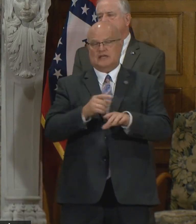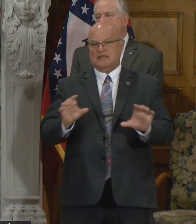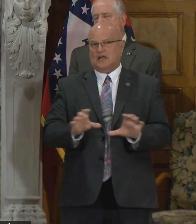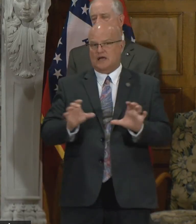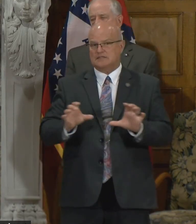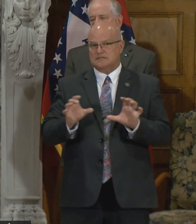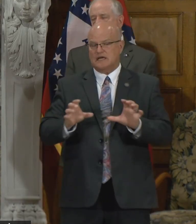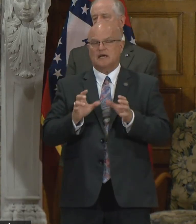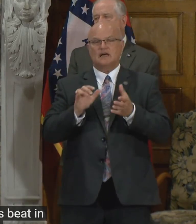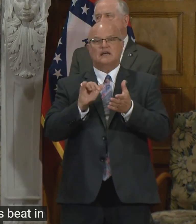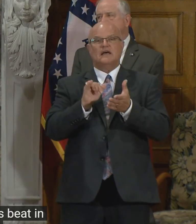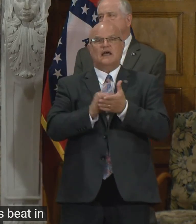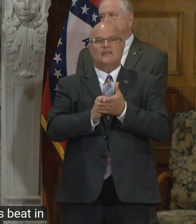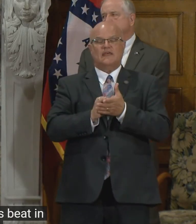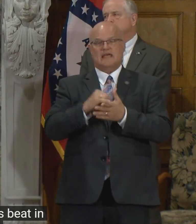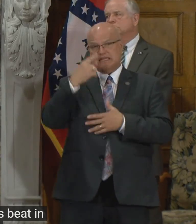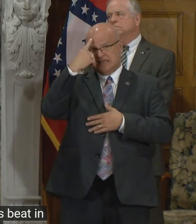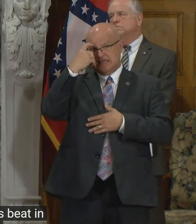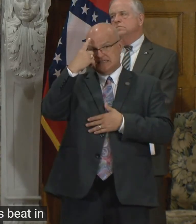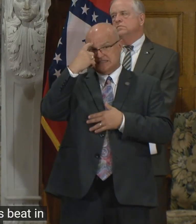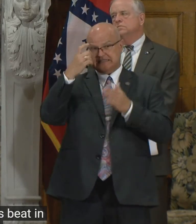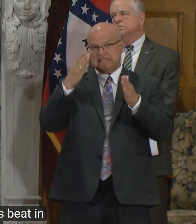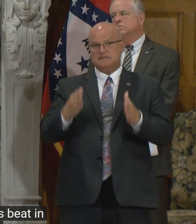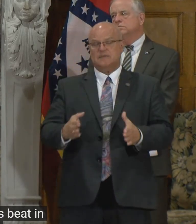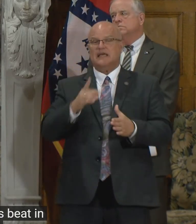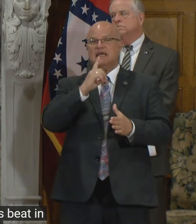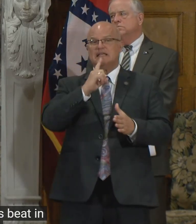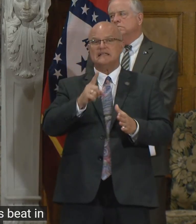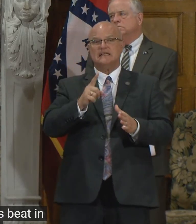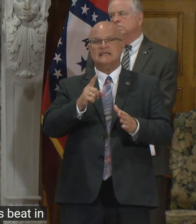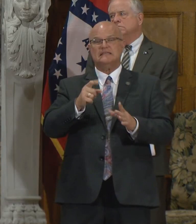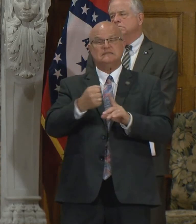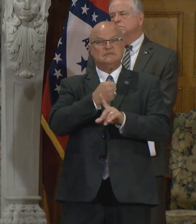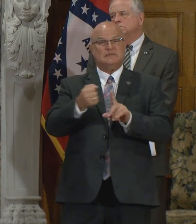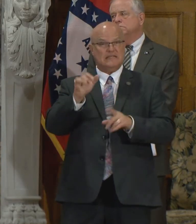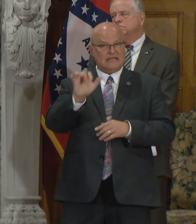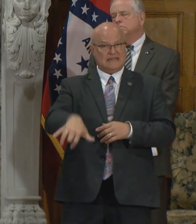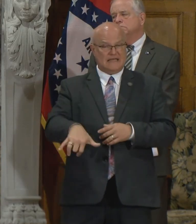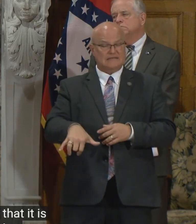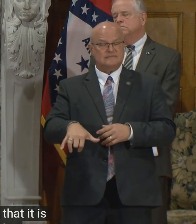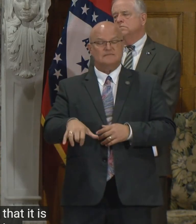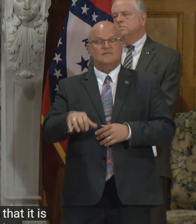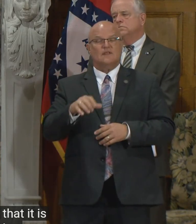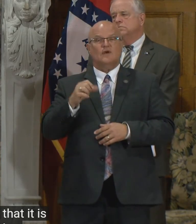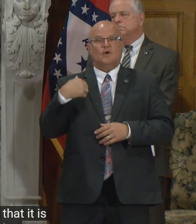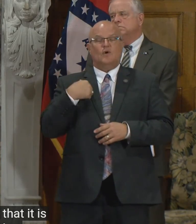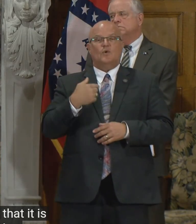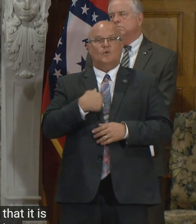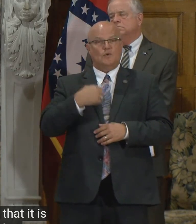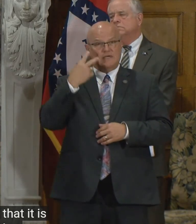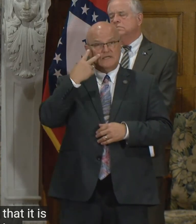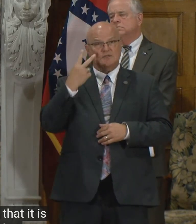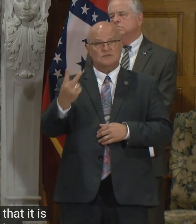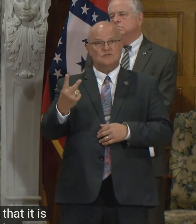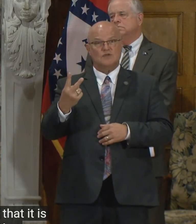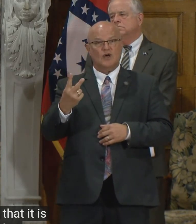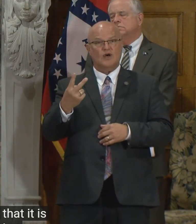a suspect is beat in that fashion. We saw a glimpse of that.